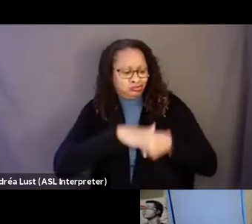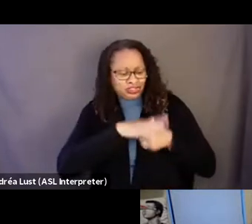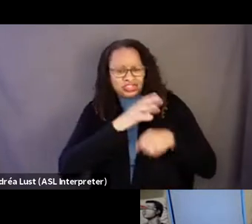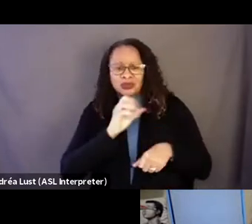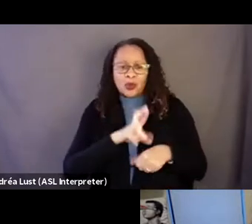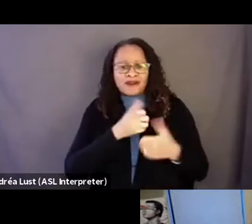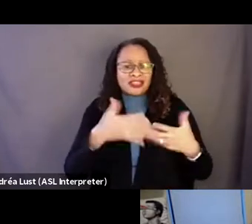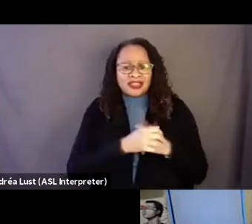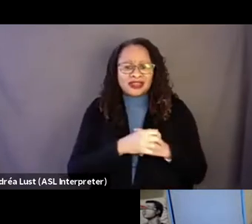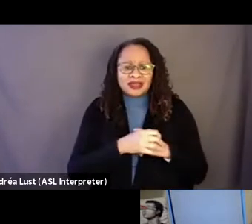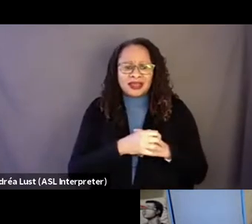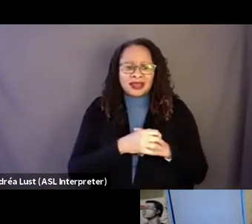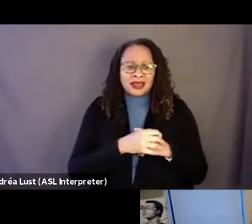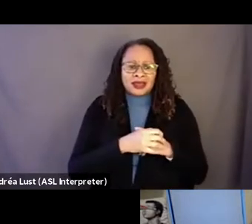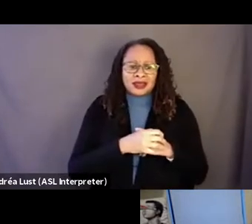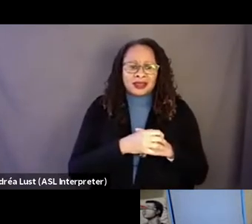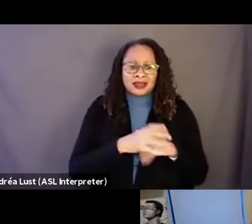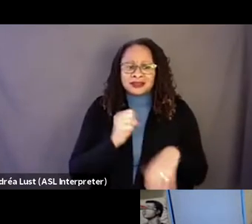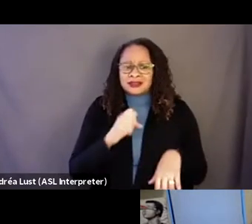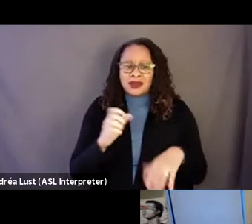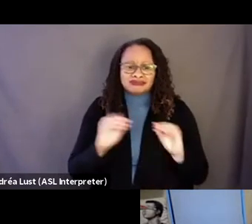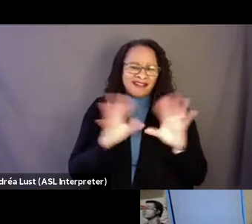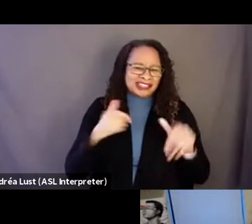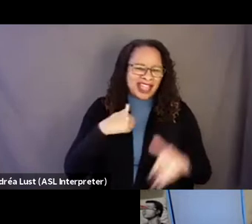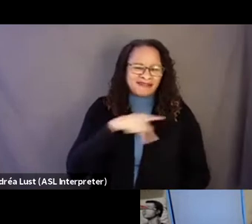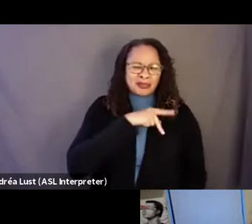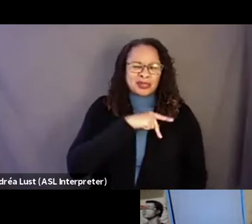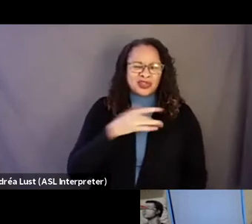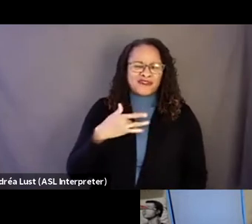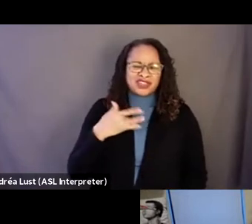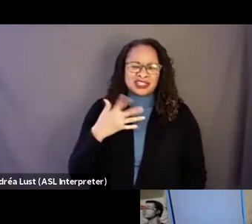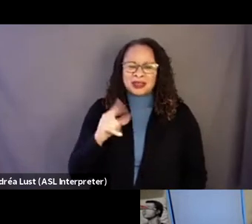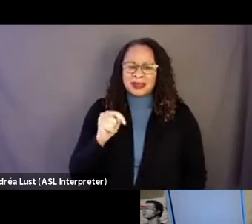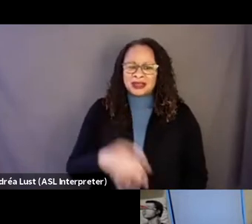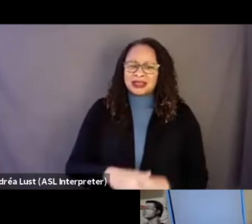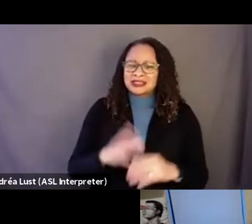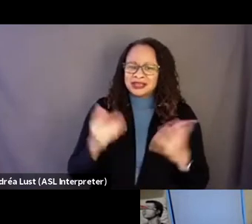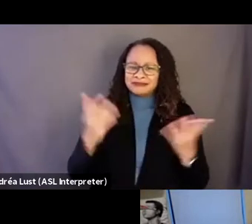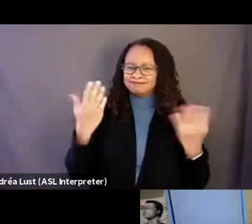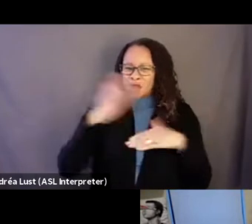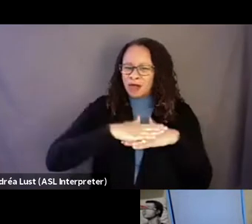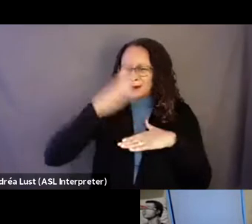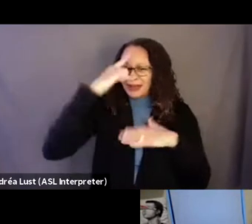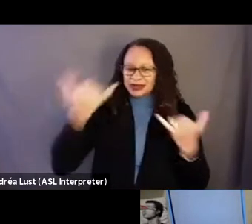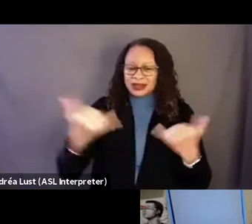Sorry, obviously I have personal feelings about it, but it's just so fresh on my mind right now. Can I say something about that?